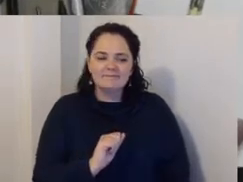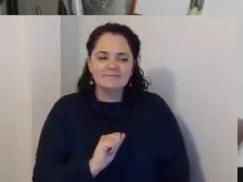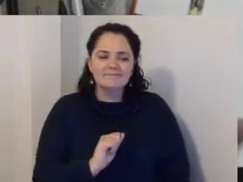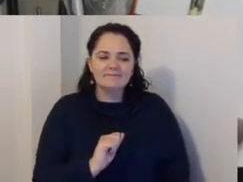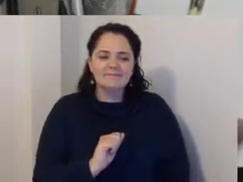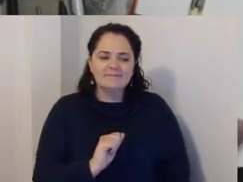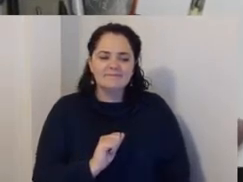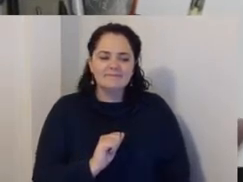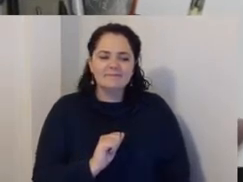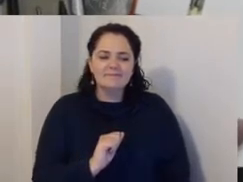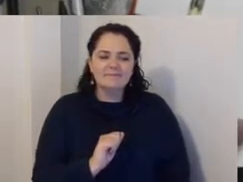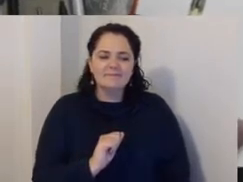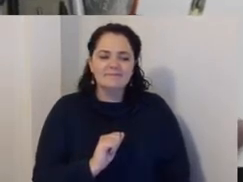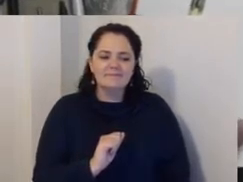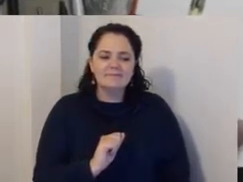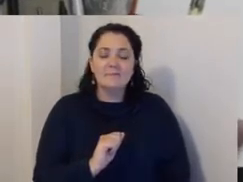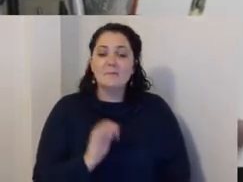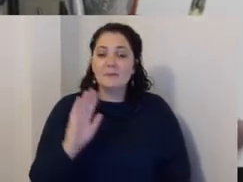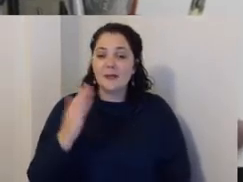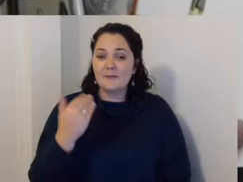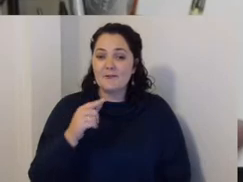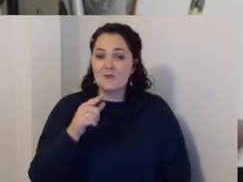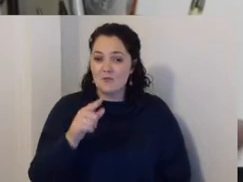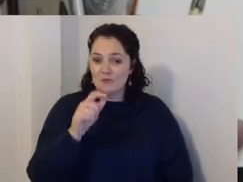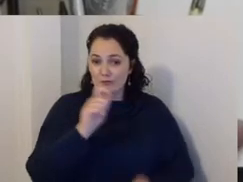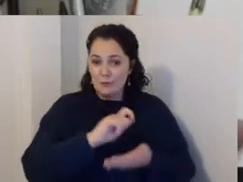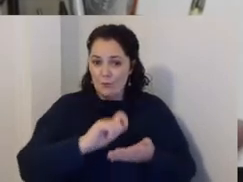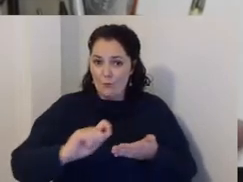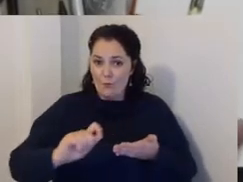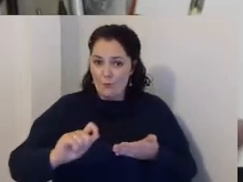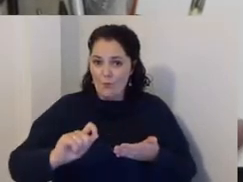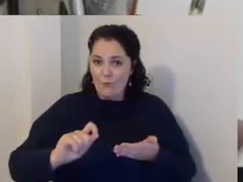is you're rubbing the graphite with the graphite, you're burnishing it but because it's got that